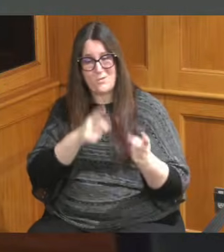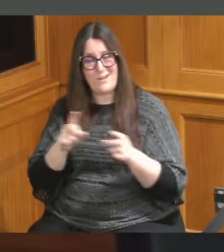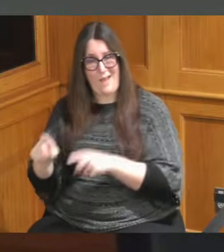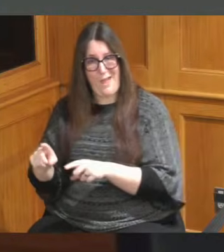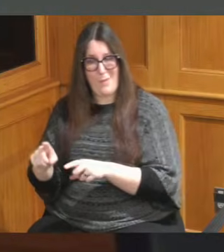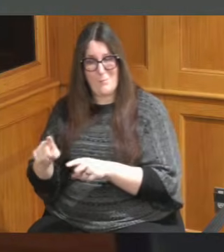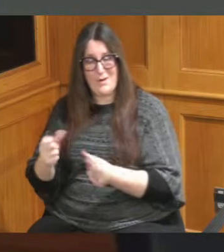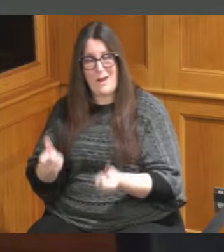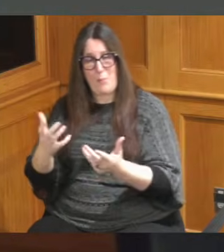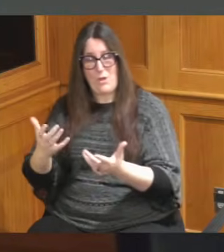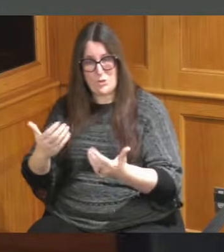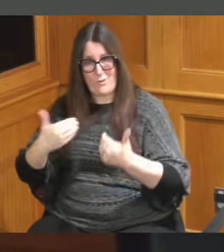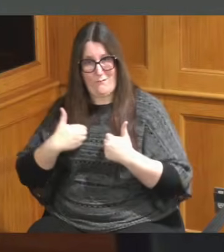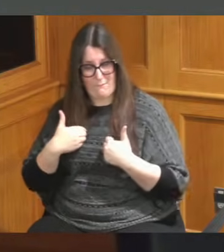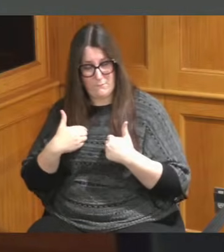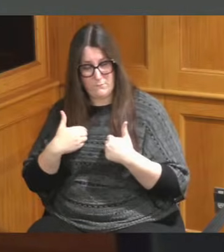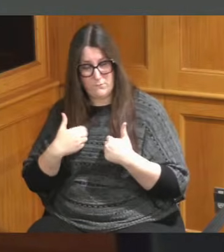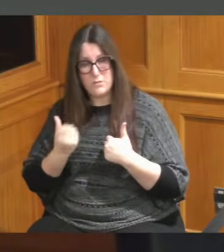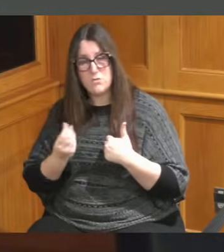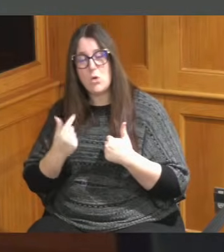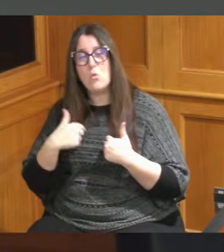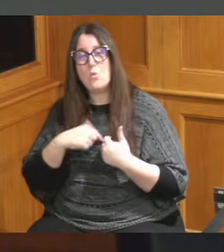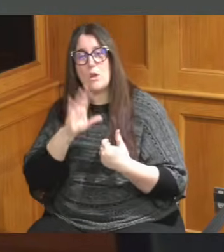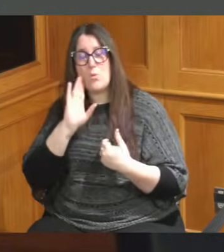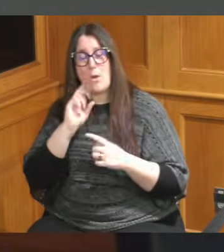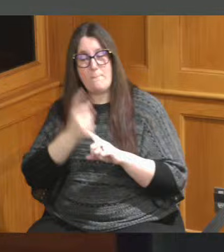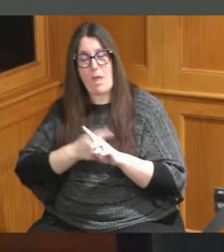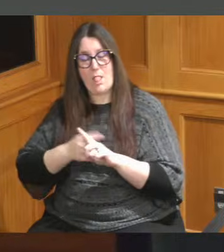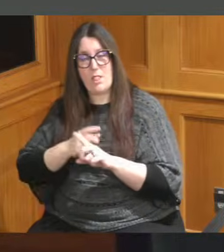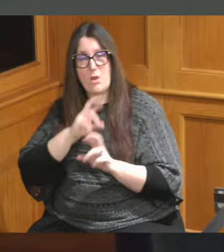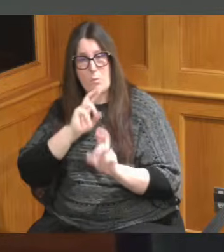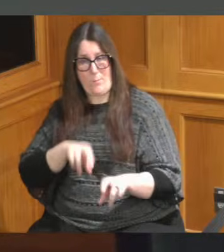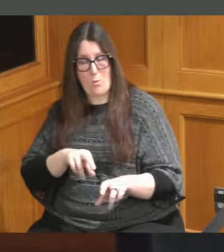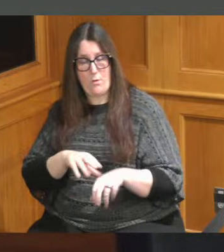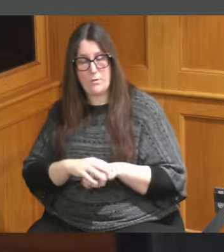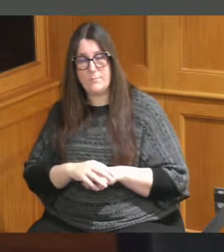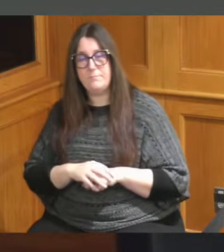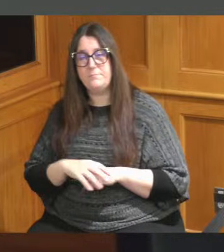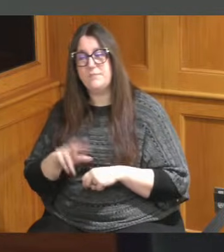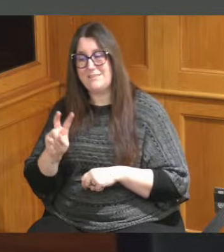that. So we will be reporting back to the Board on that. And then secondly, um, as it relates to the